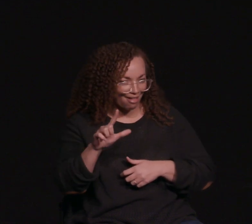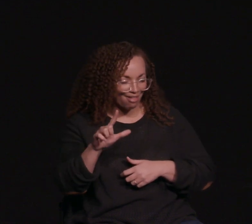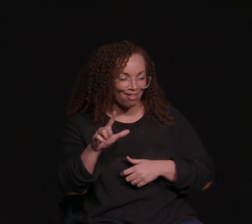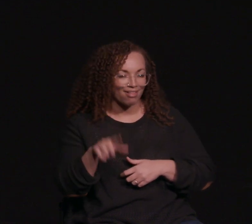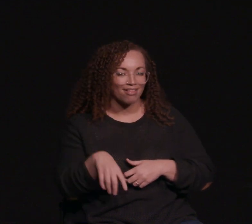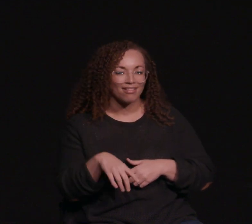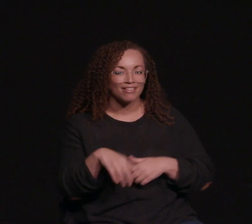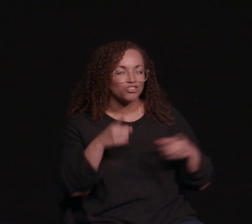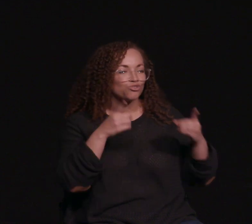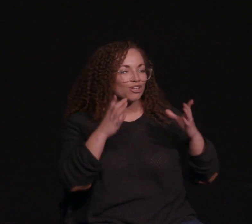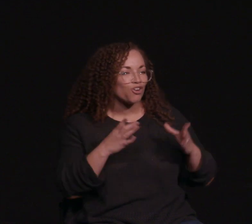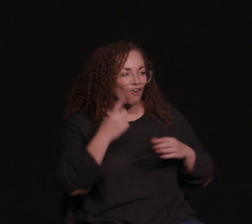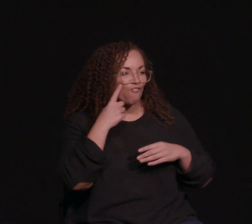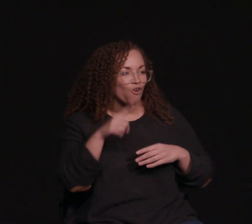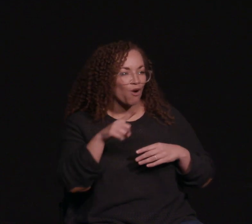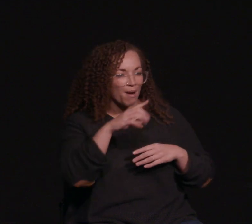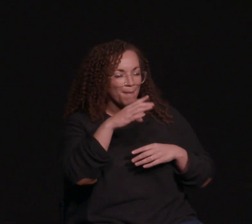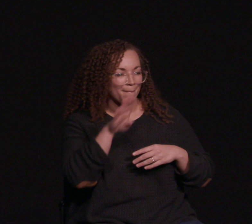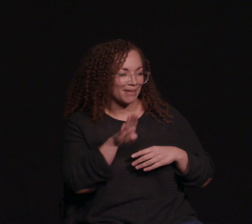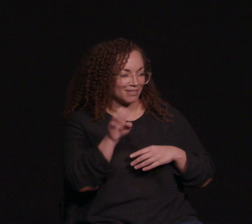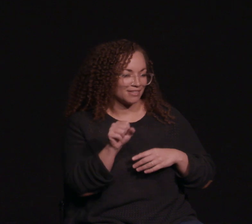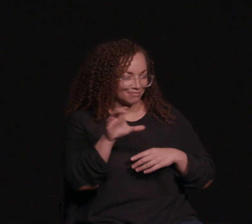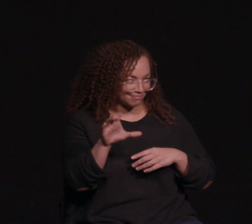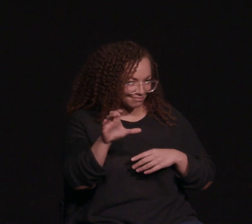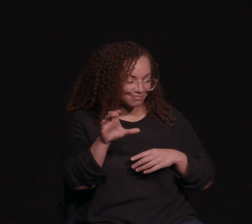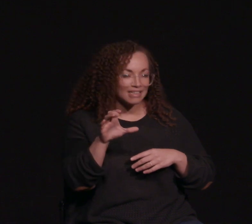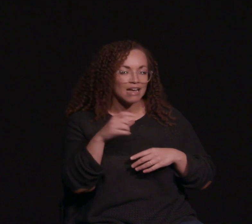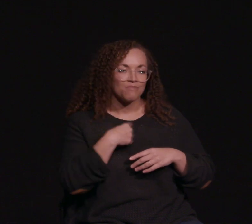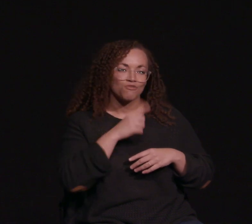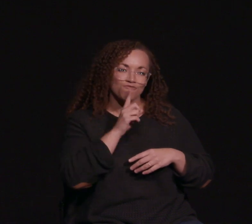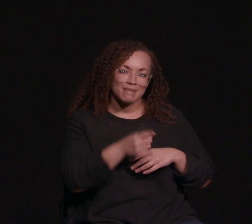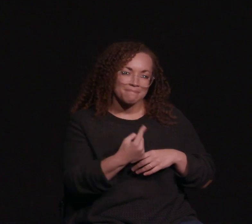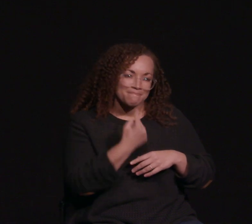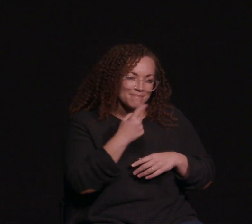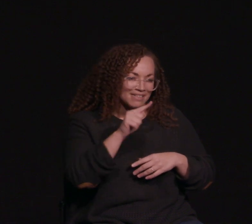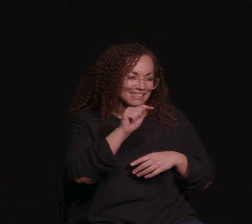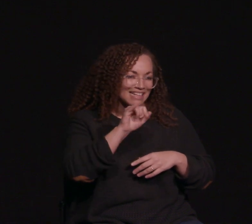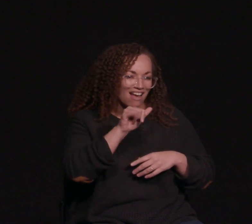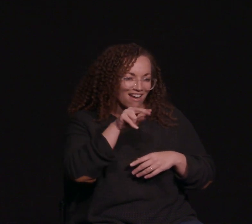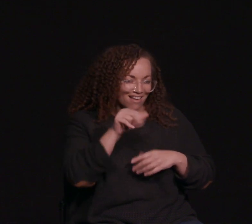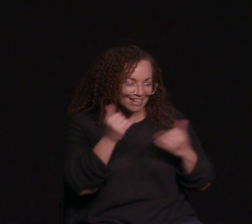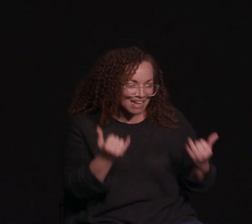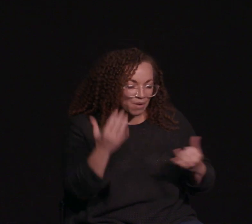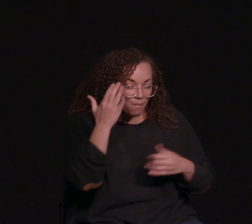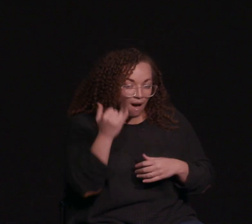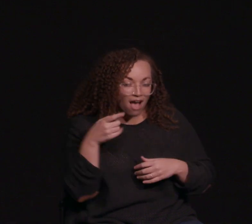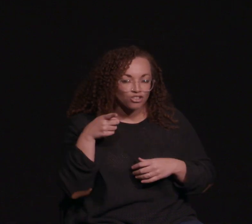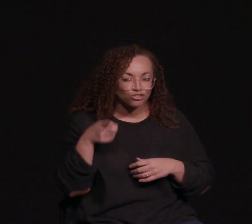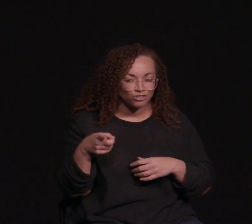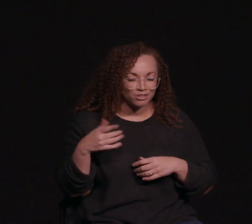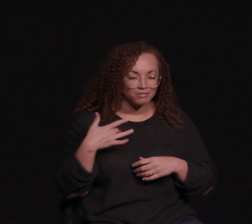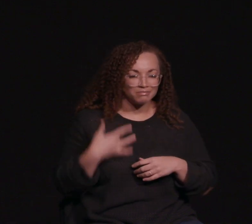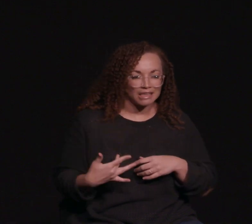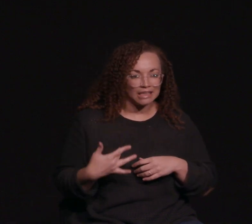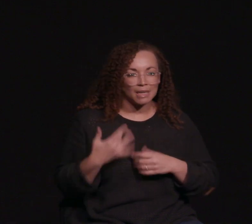Black Studies Collaboratory, and I'm really missing Tianna today because Tianna usually does the emotional work of crying for